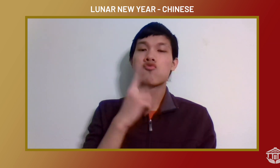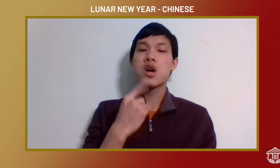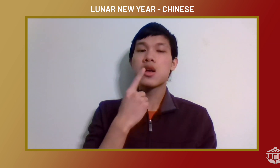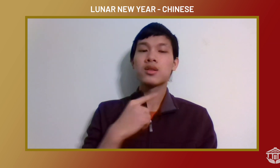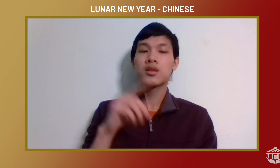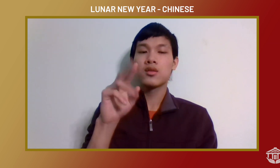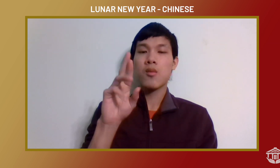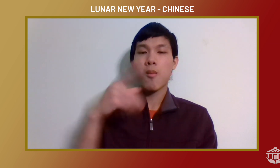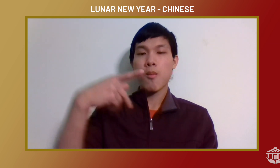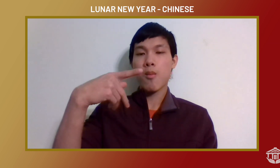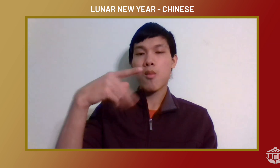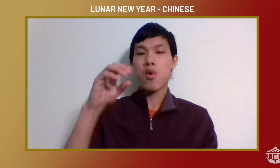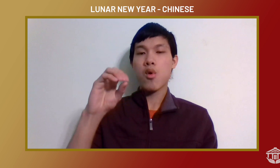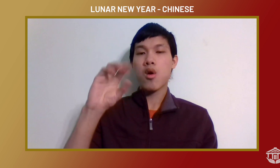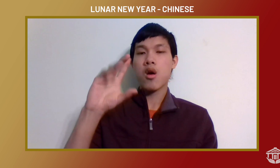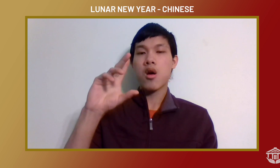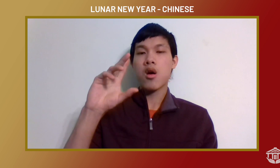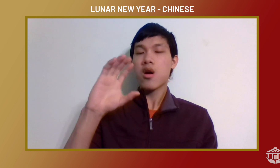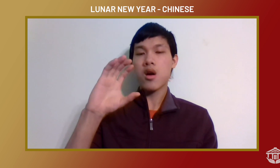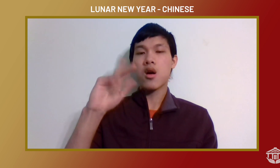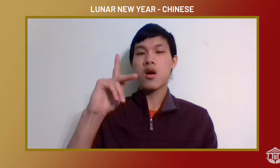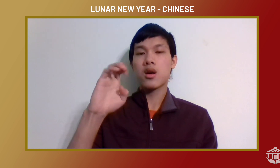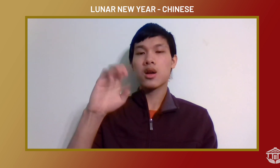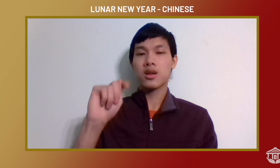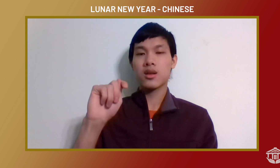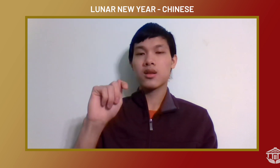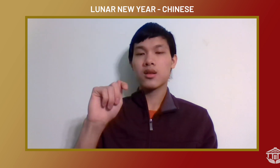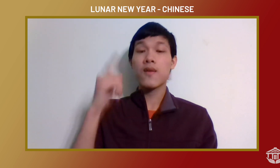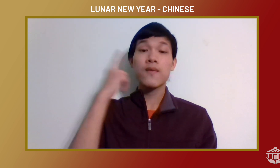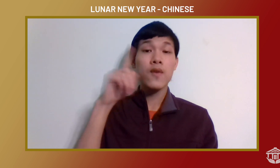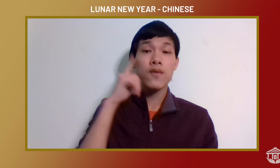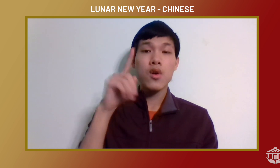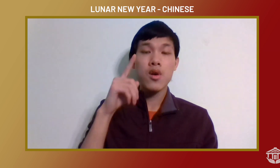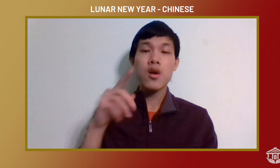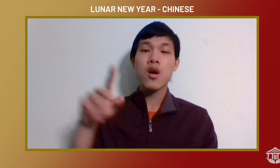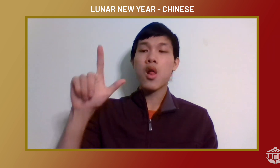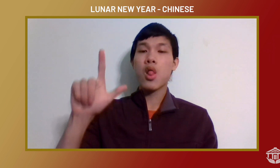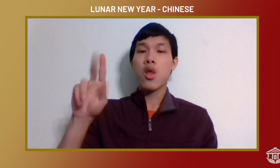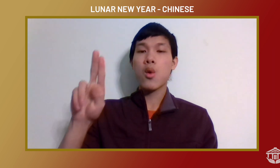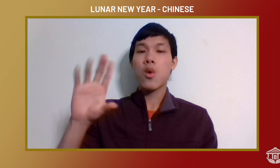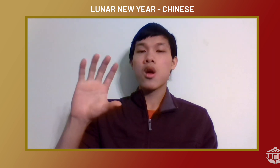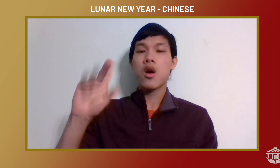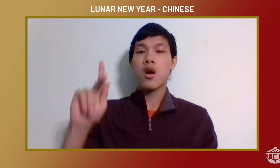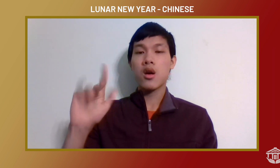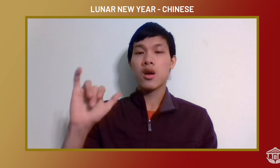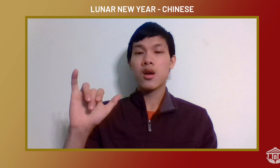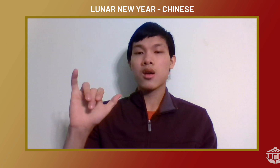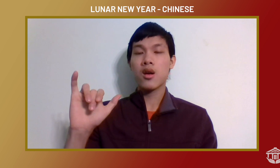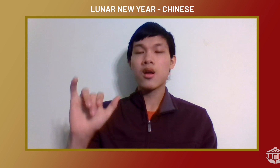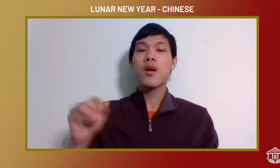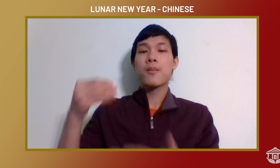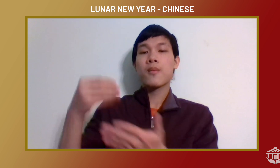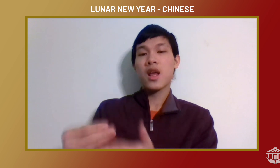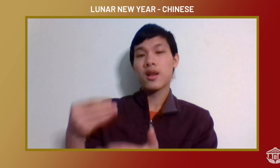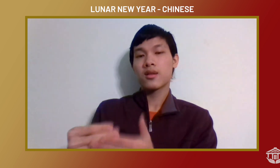Also, gifts are given and usually in a red envelope or “pocket” with money inside. The reason